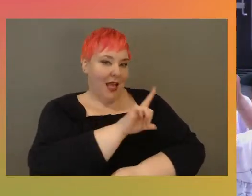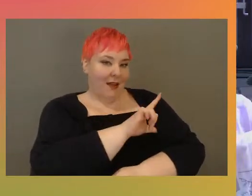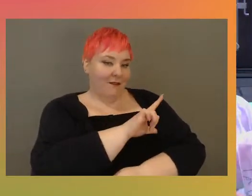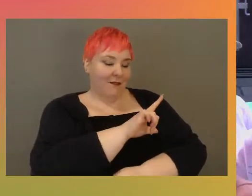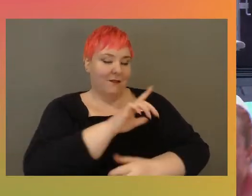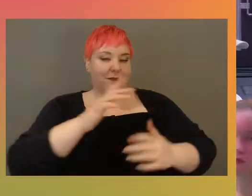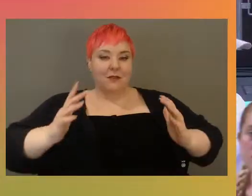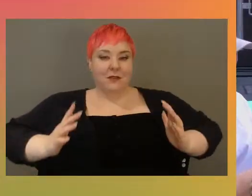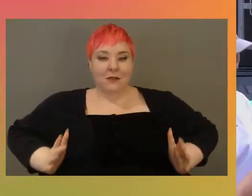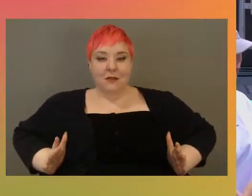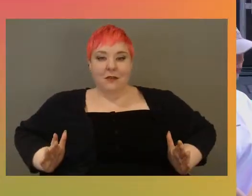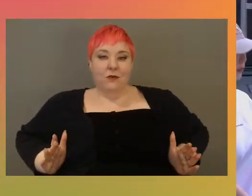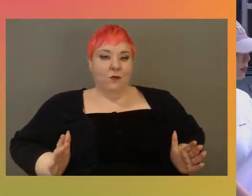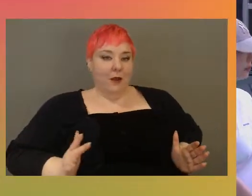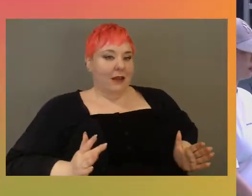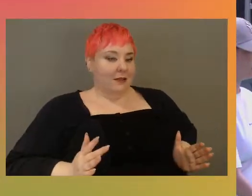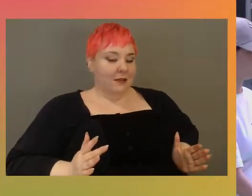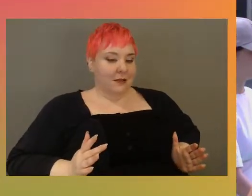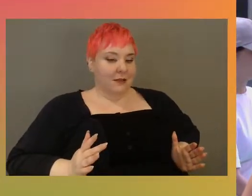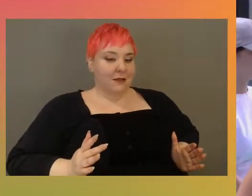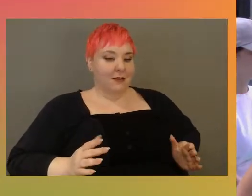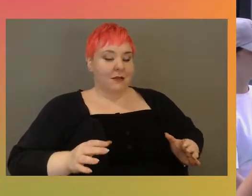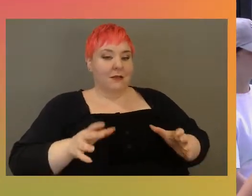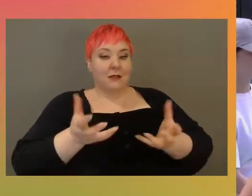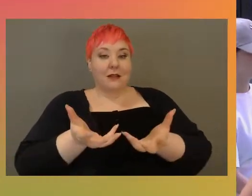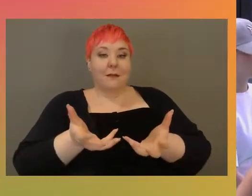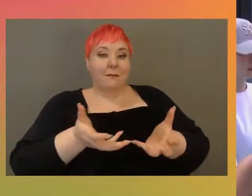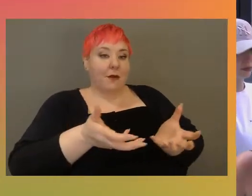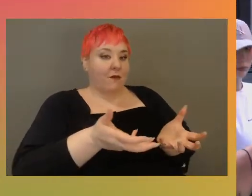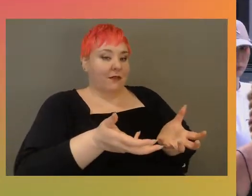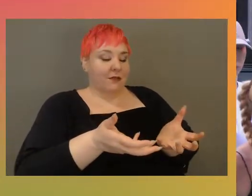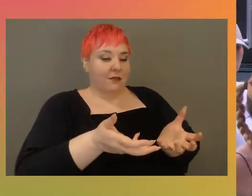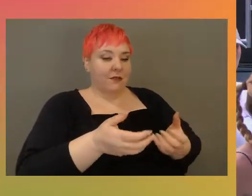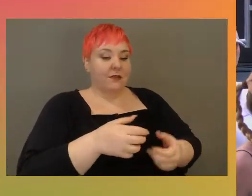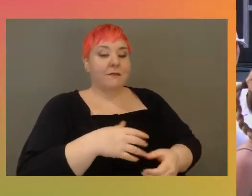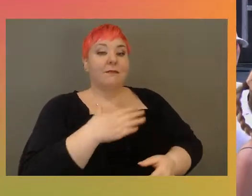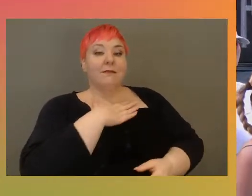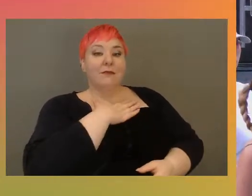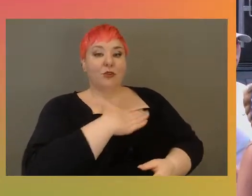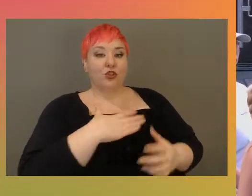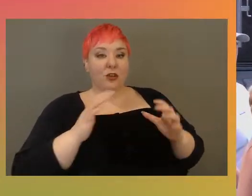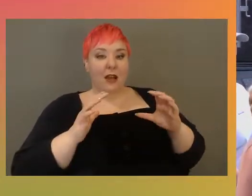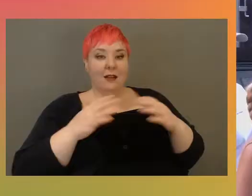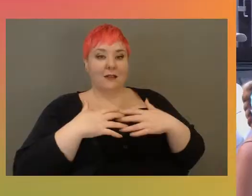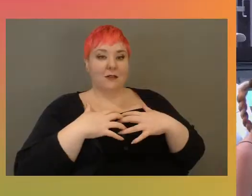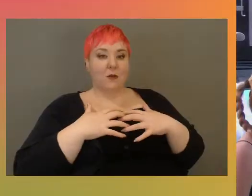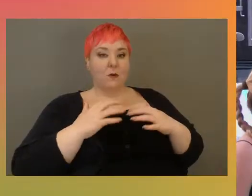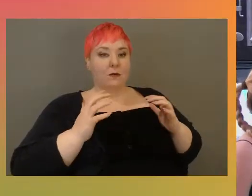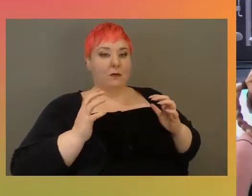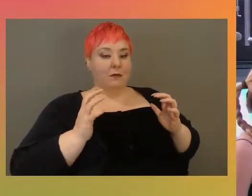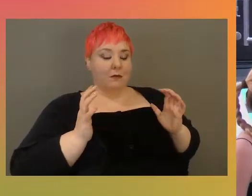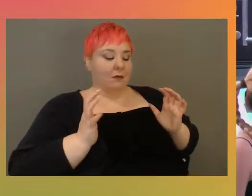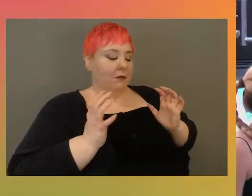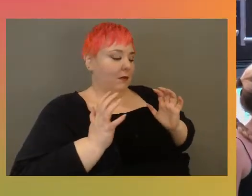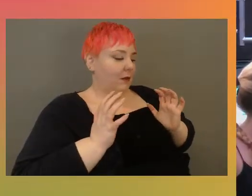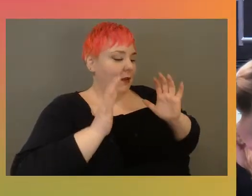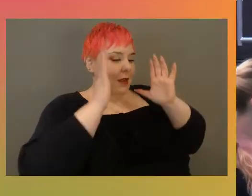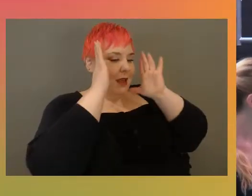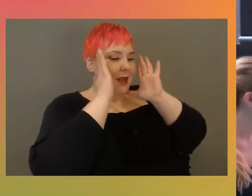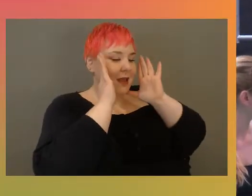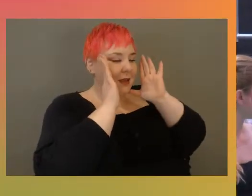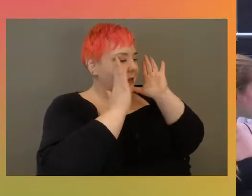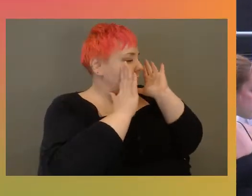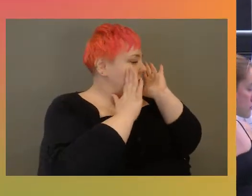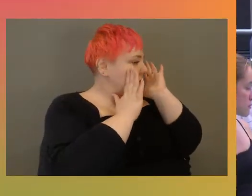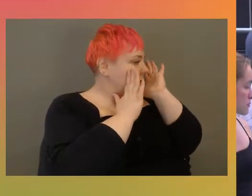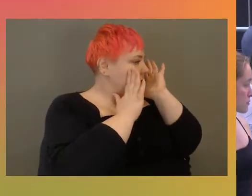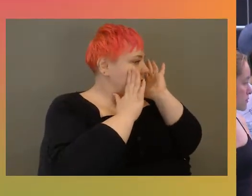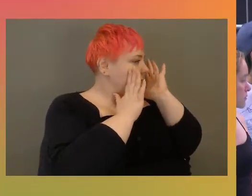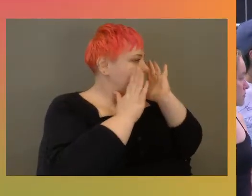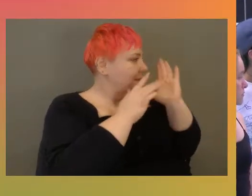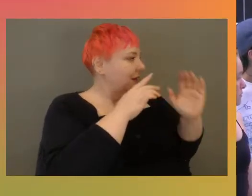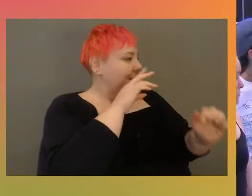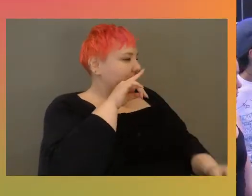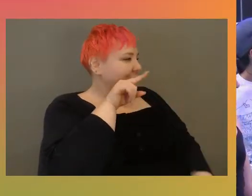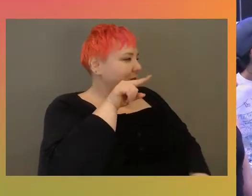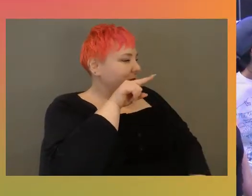LEFT.